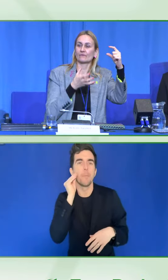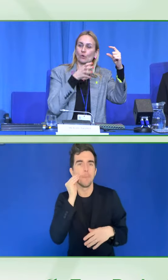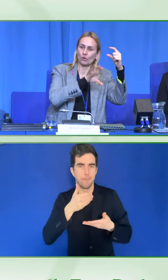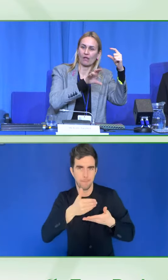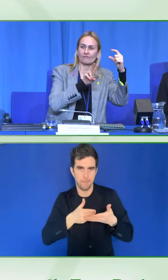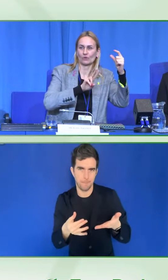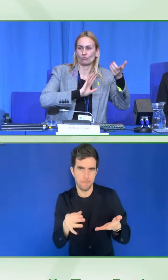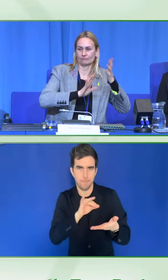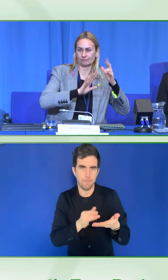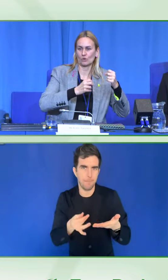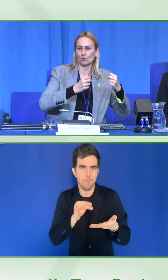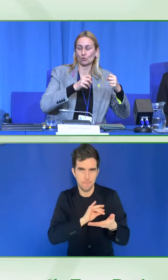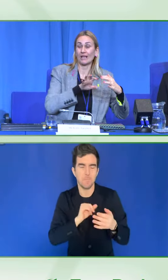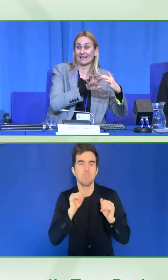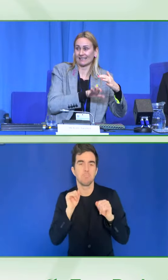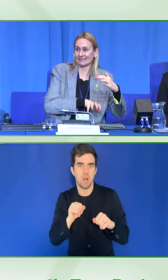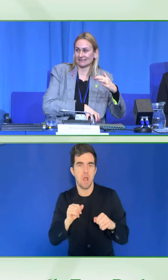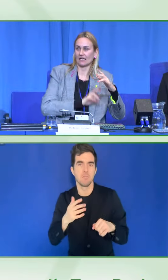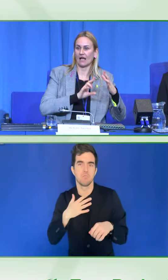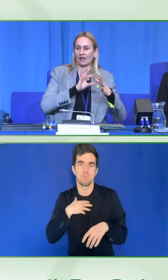a hearing disability, or lower written competence, to read.